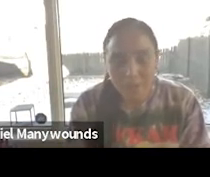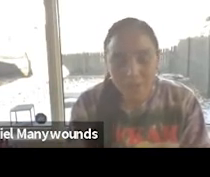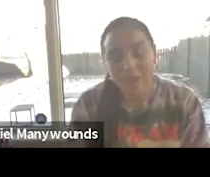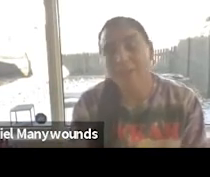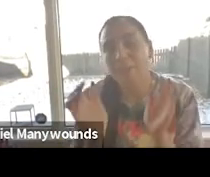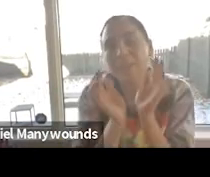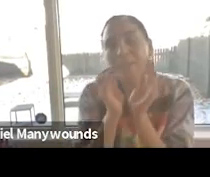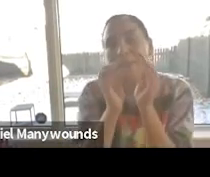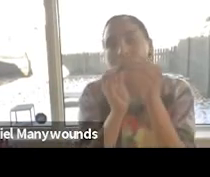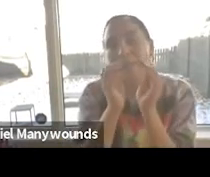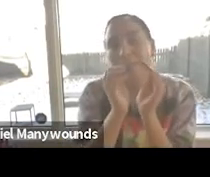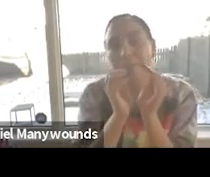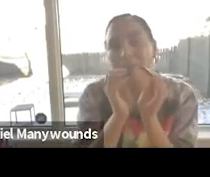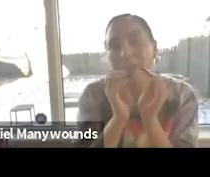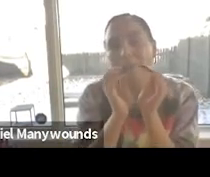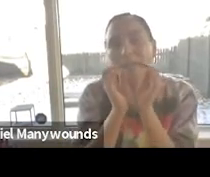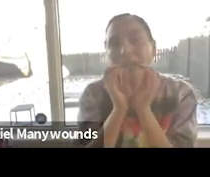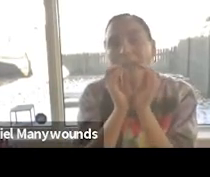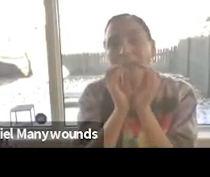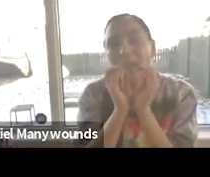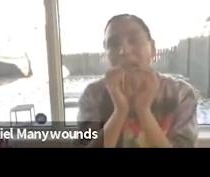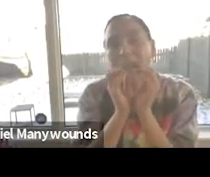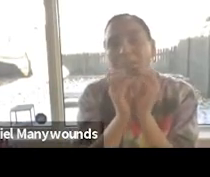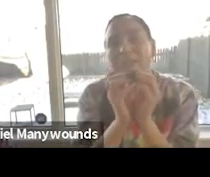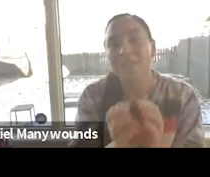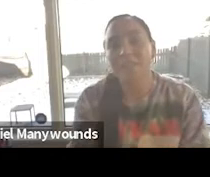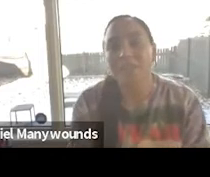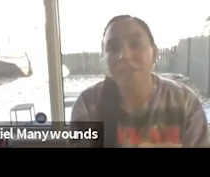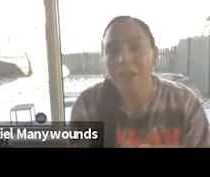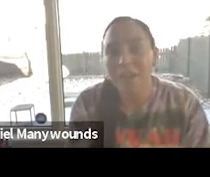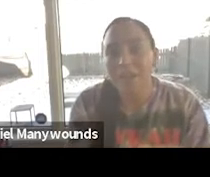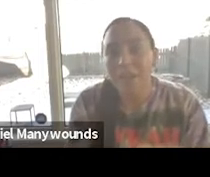So yeah, it's basically us like sort of always centering these discussions and